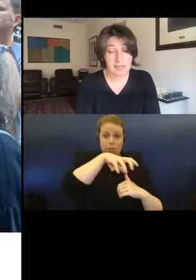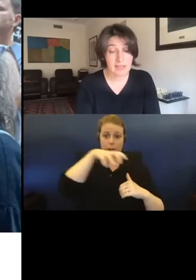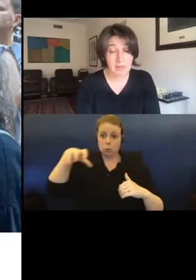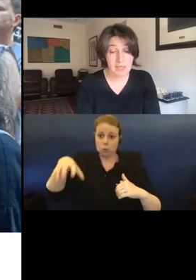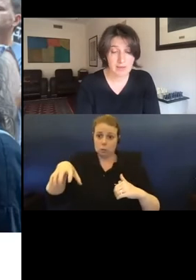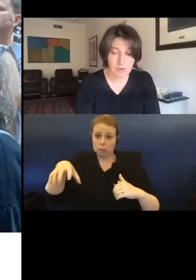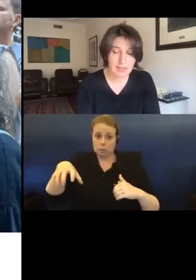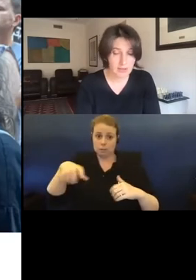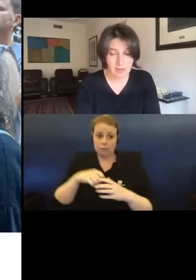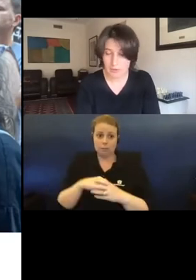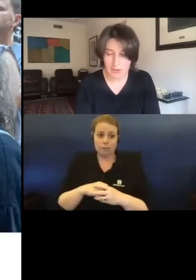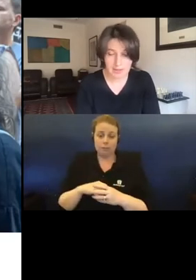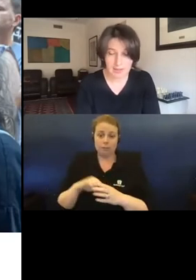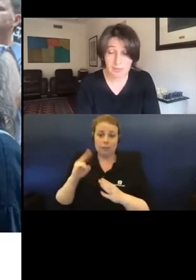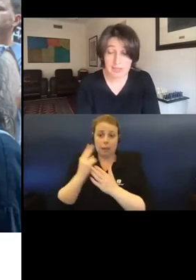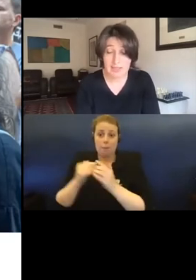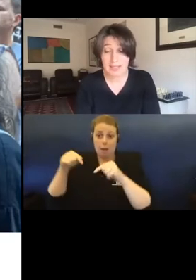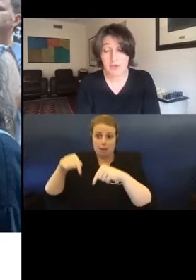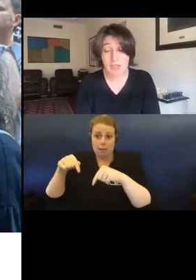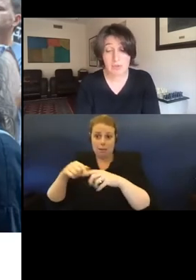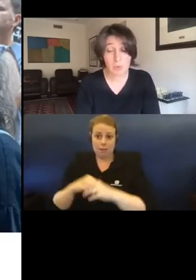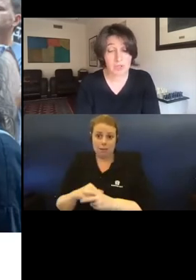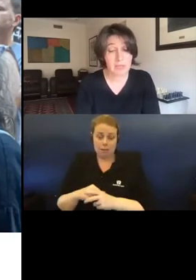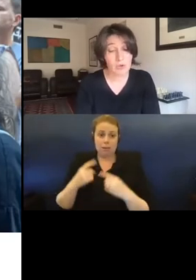margaret lawrence gathering which i said presents the incredible works by local